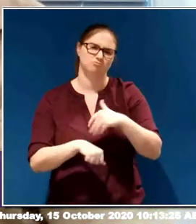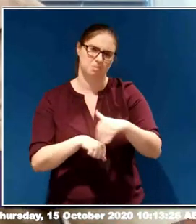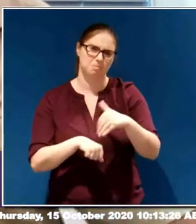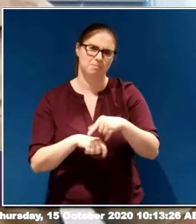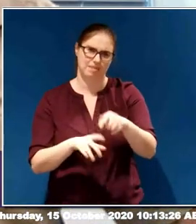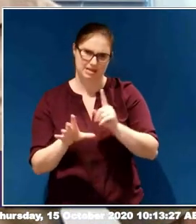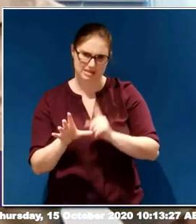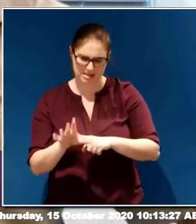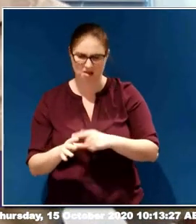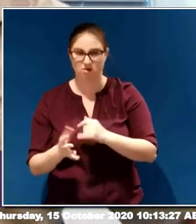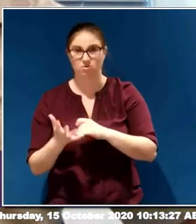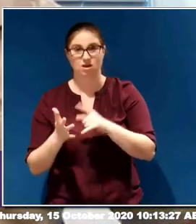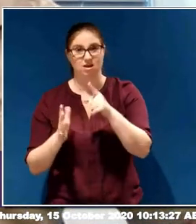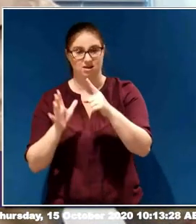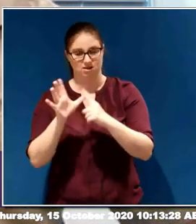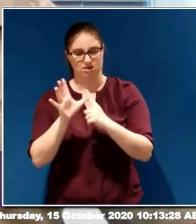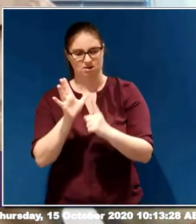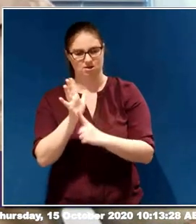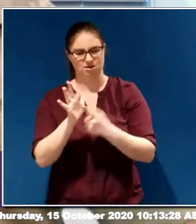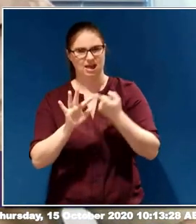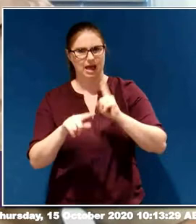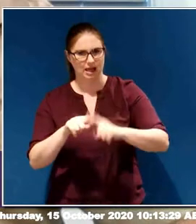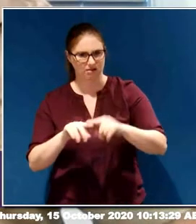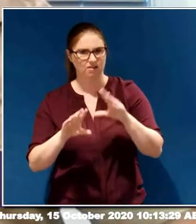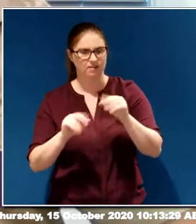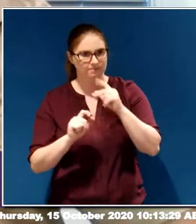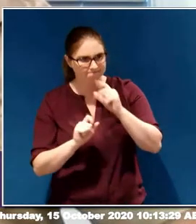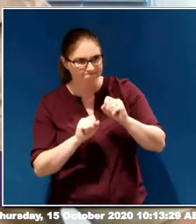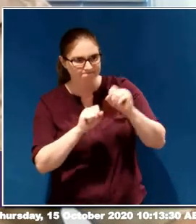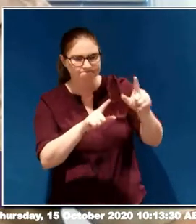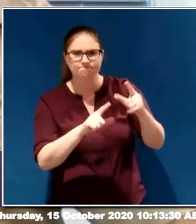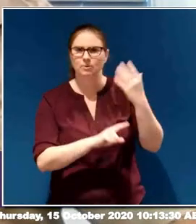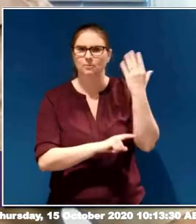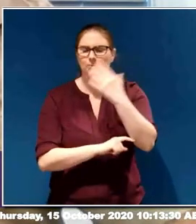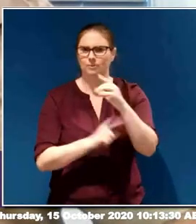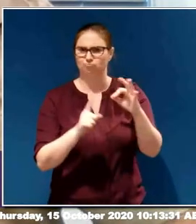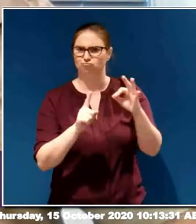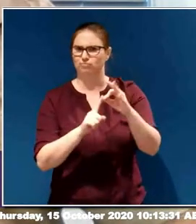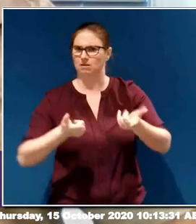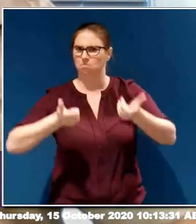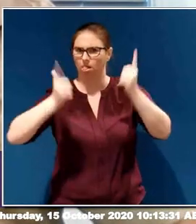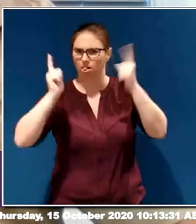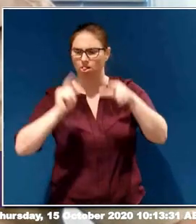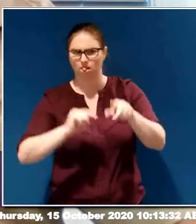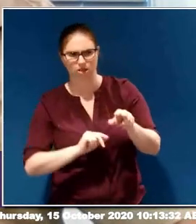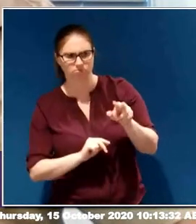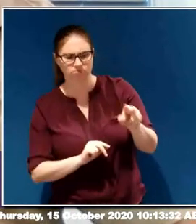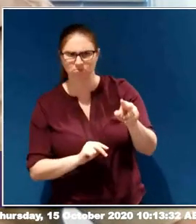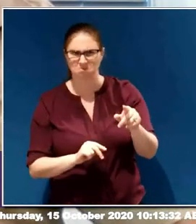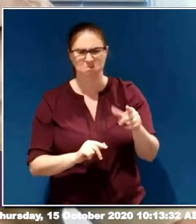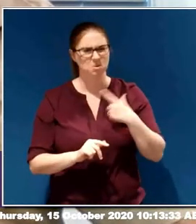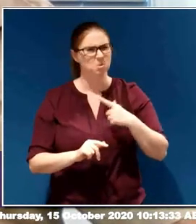noticed some discrepancies, I guess, in the photos that were taken of activities